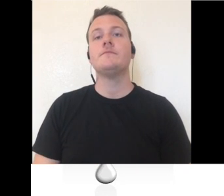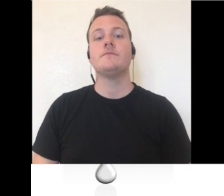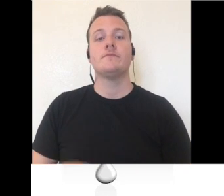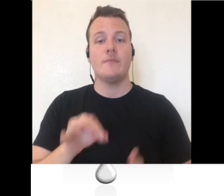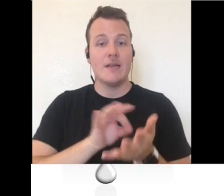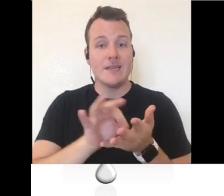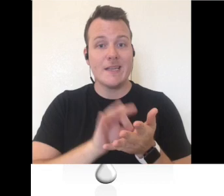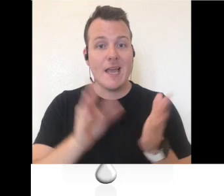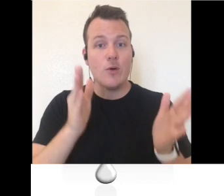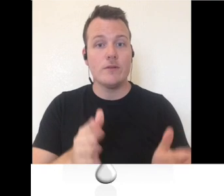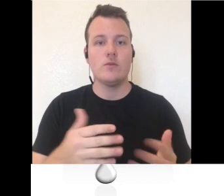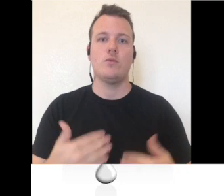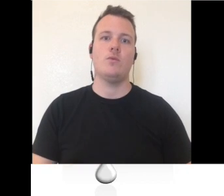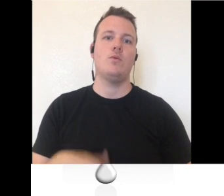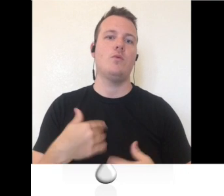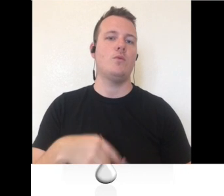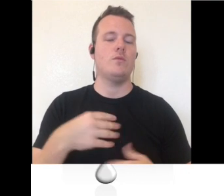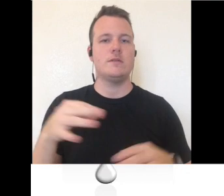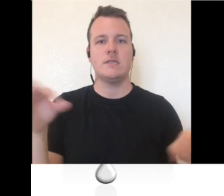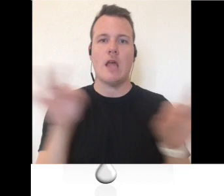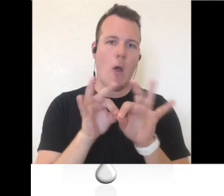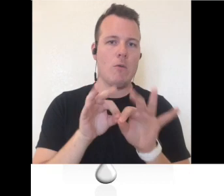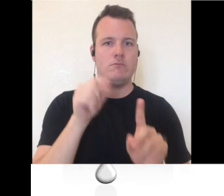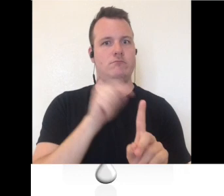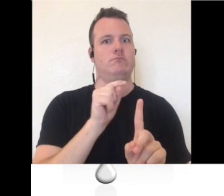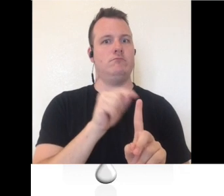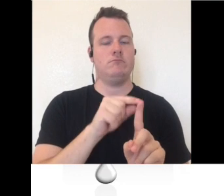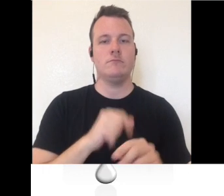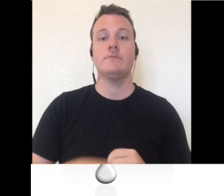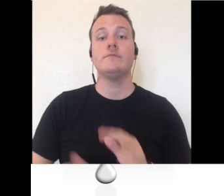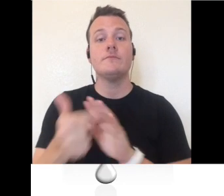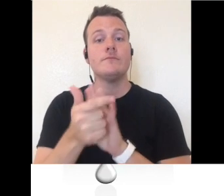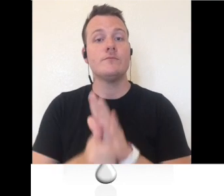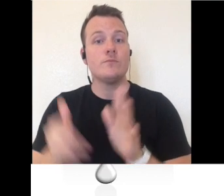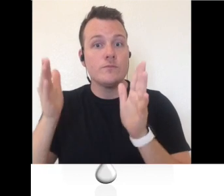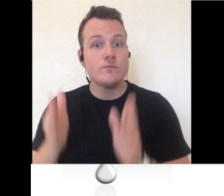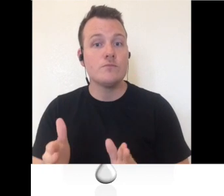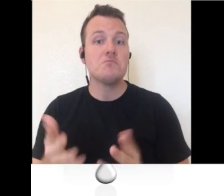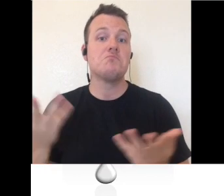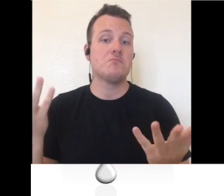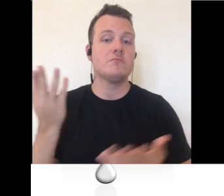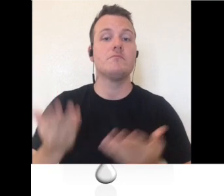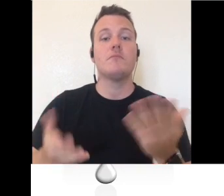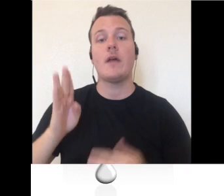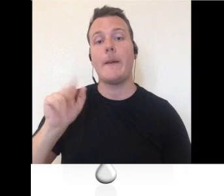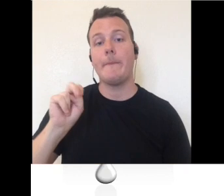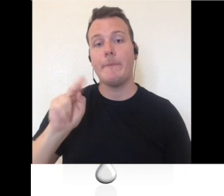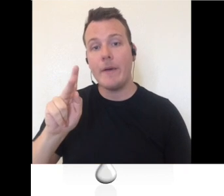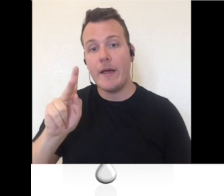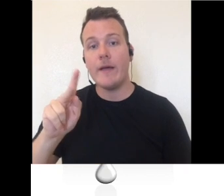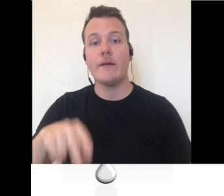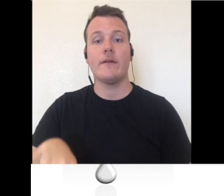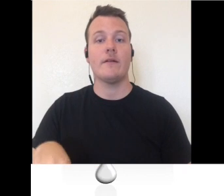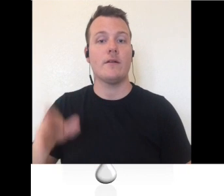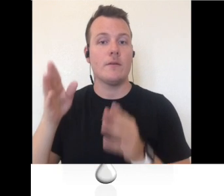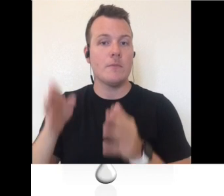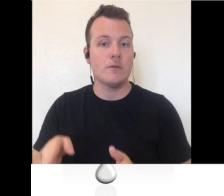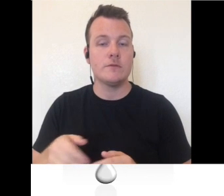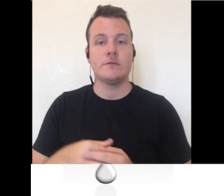would be your- your accountant, extremely important, your- your attorney,